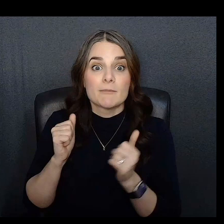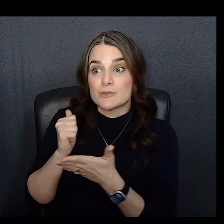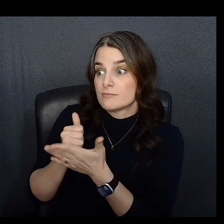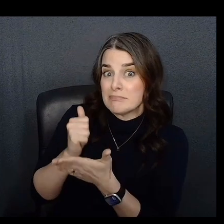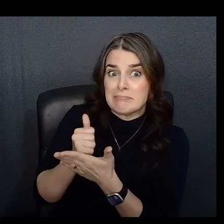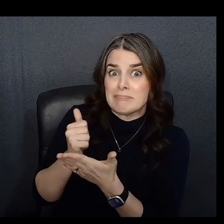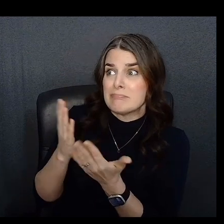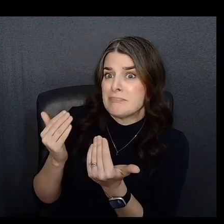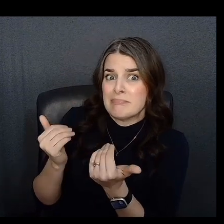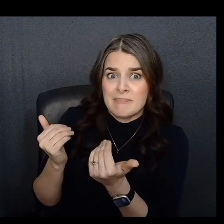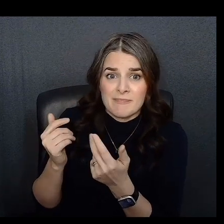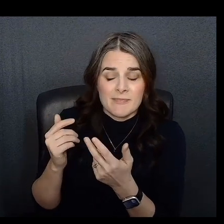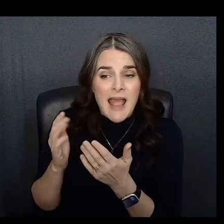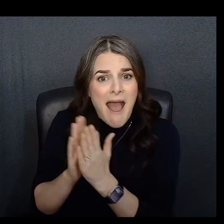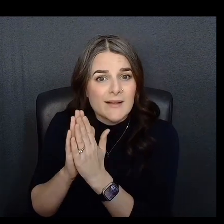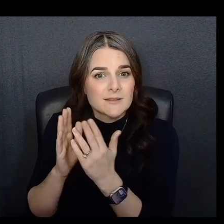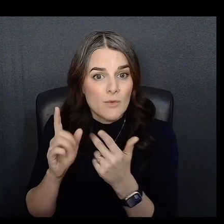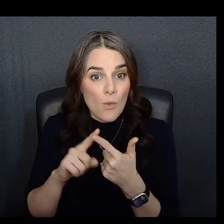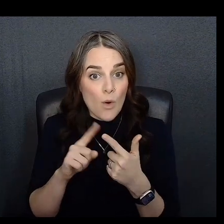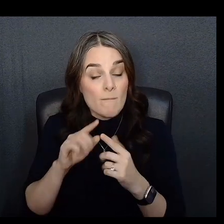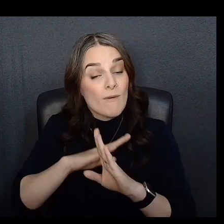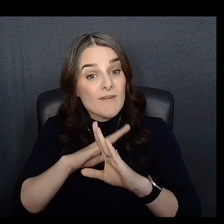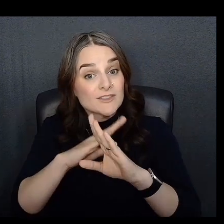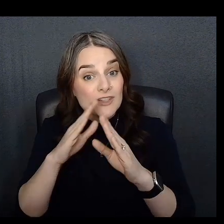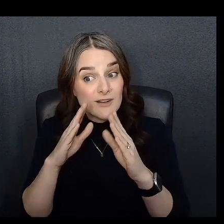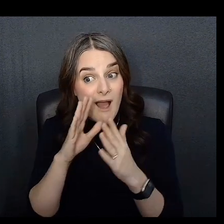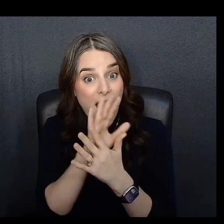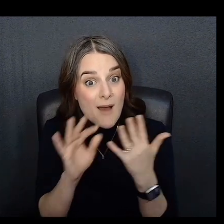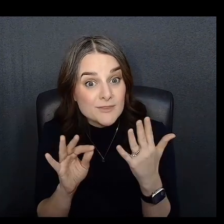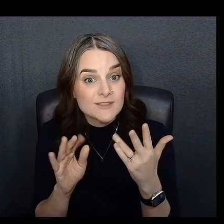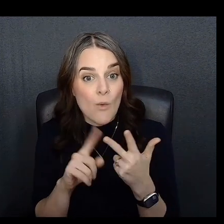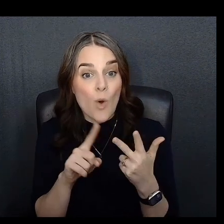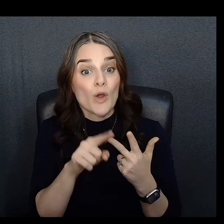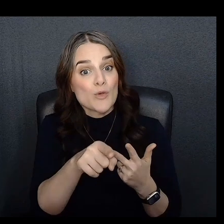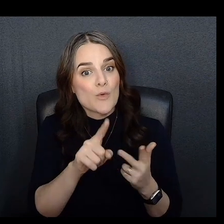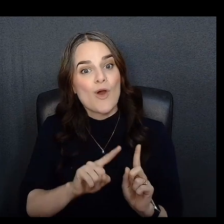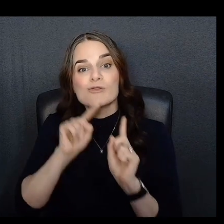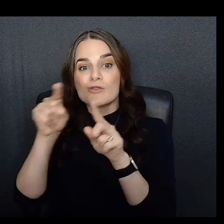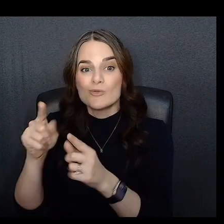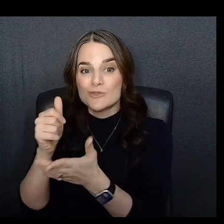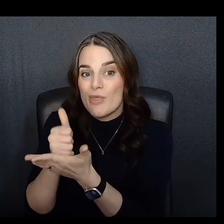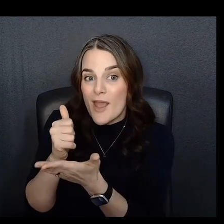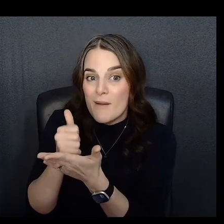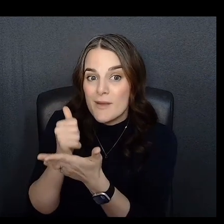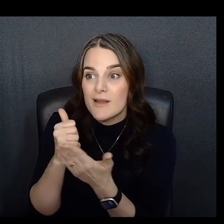options to participate. And maybe if you're going to therapy, you want to be able to talk about certain things.